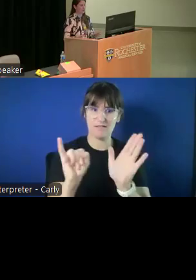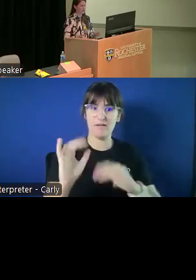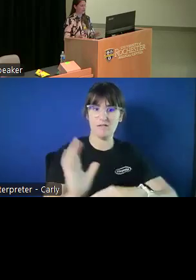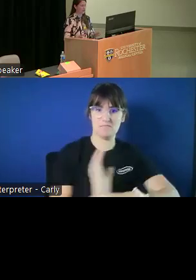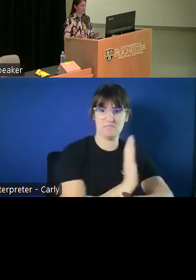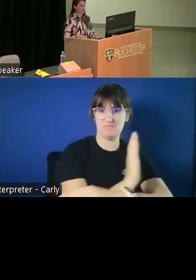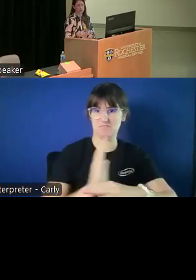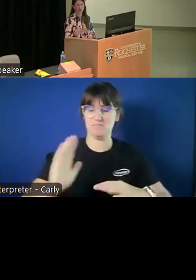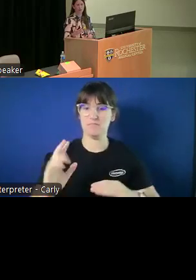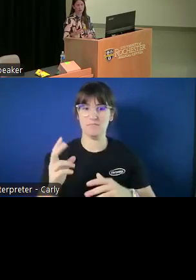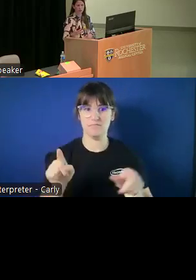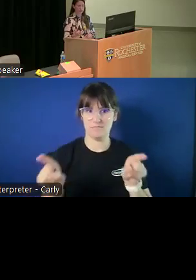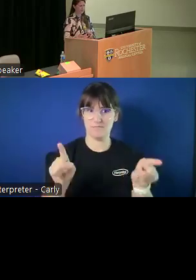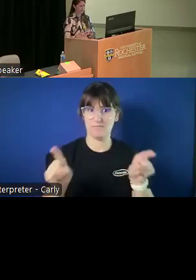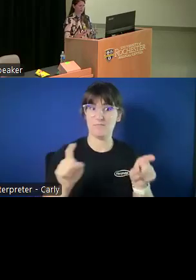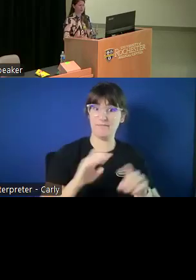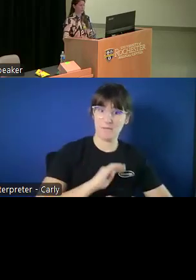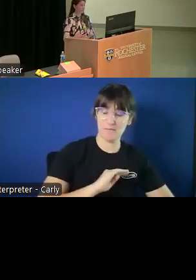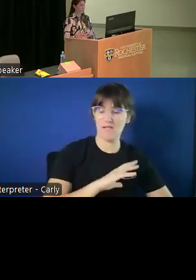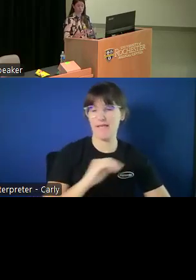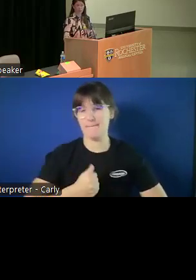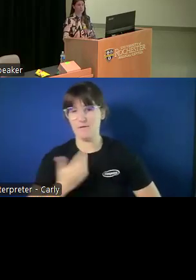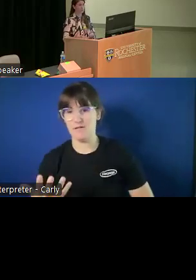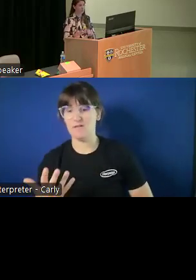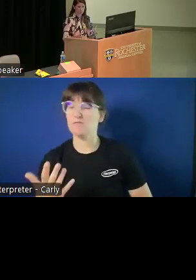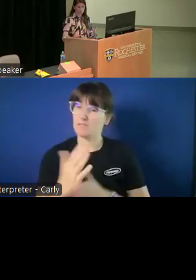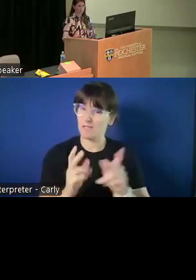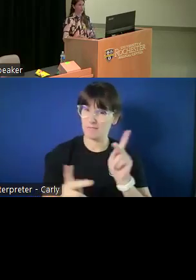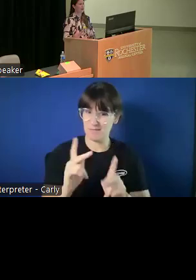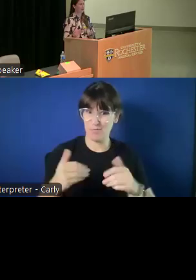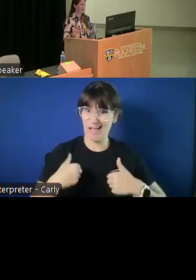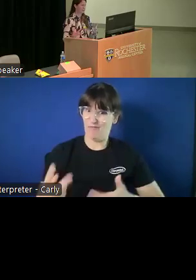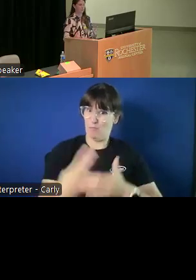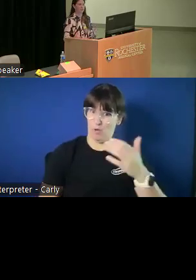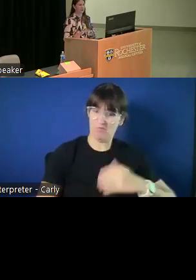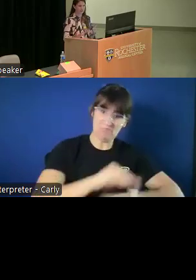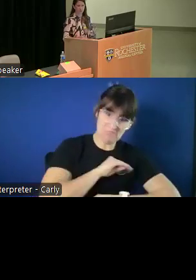and you'll see that in the results that uh some folks report being both burned out and fulfilled